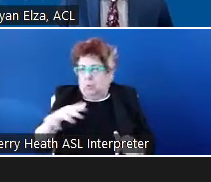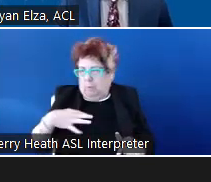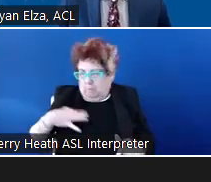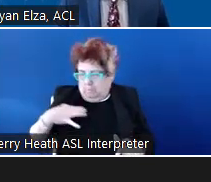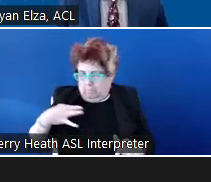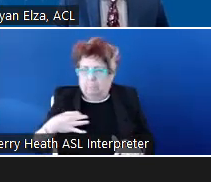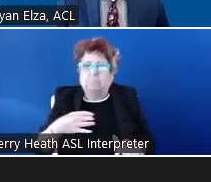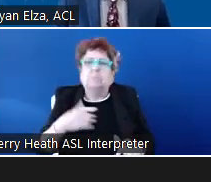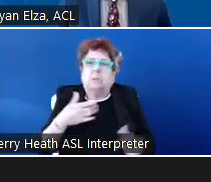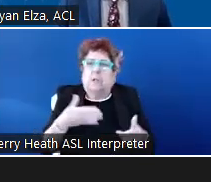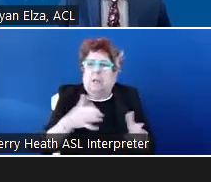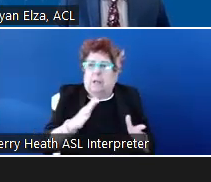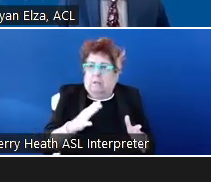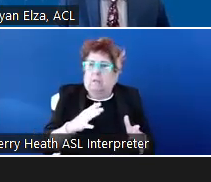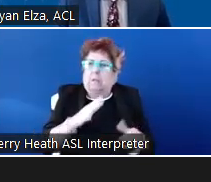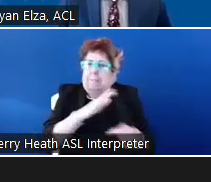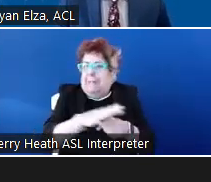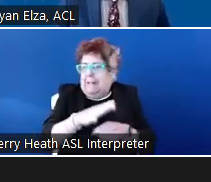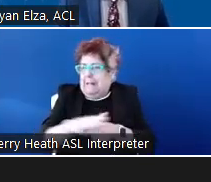for questions and answers, so be sure to put those in the